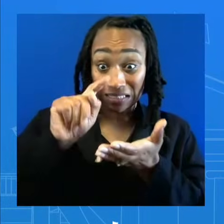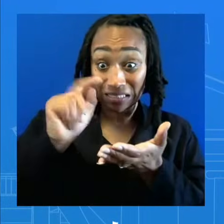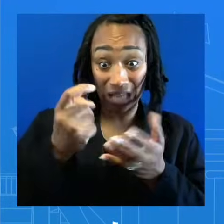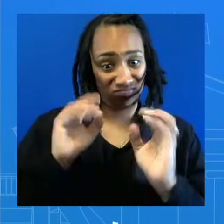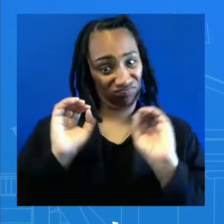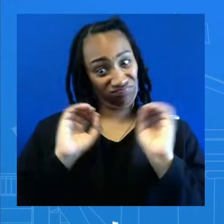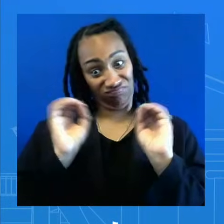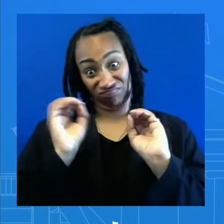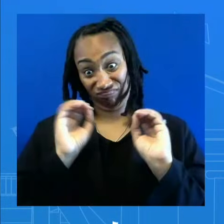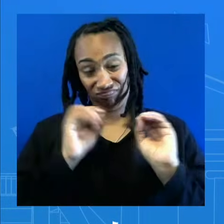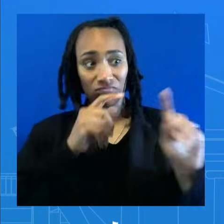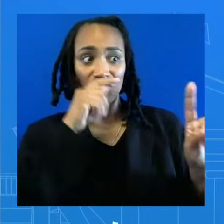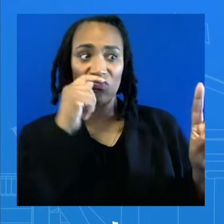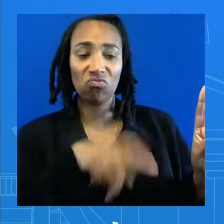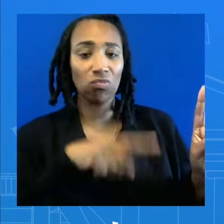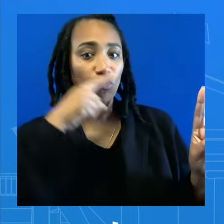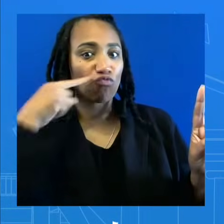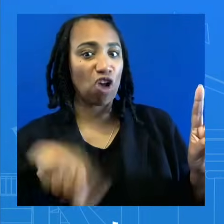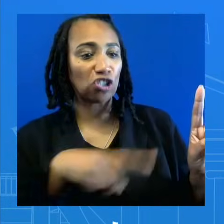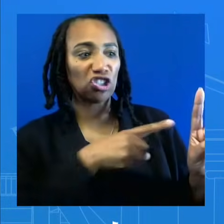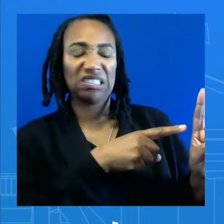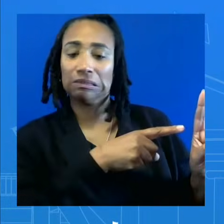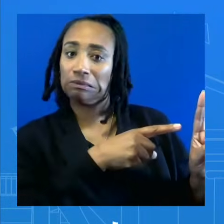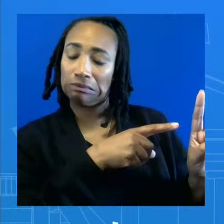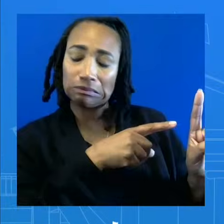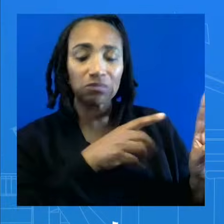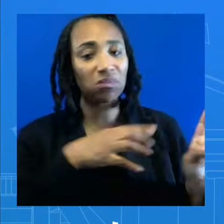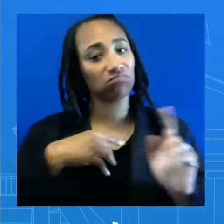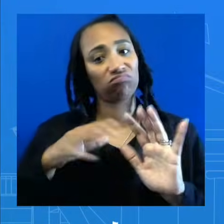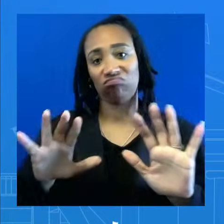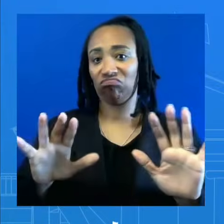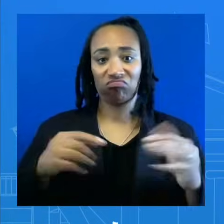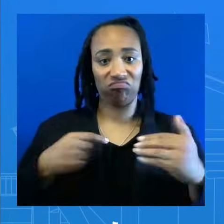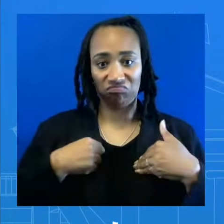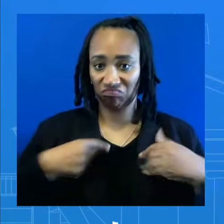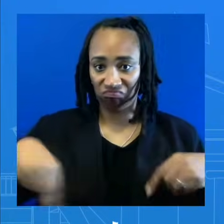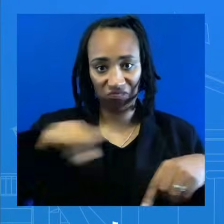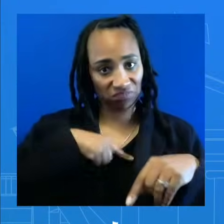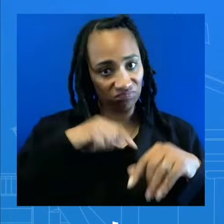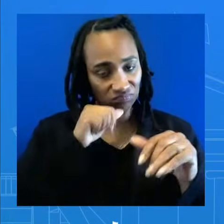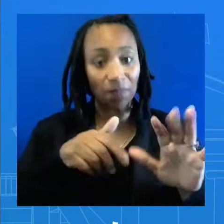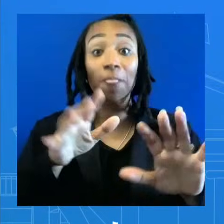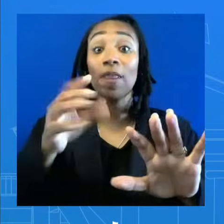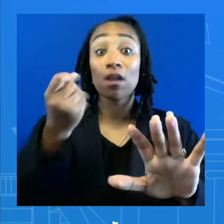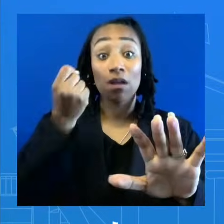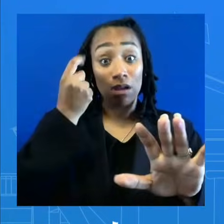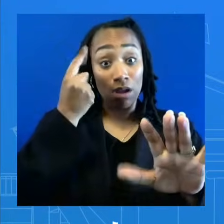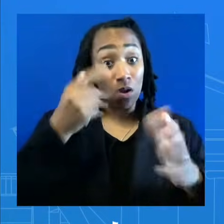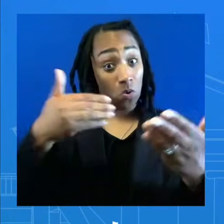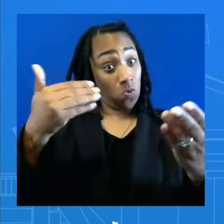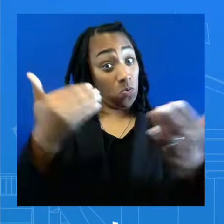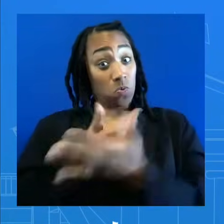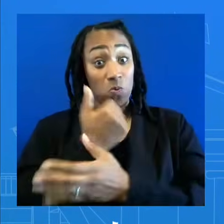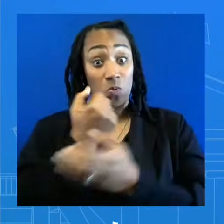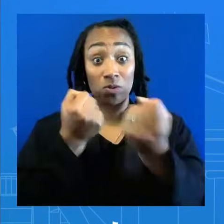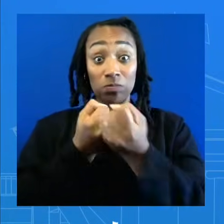that will provide them with additional air defense, artillery, drones, and armored vehicles. It's the 72nd such drawdown package announced